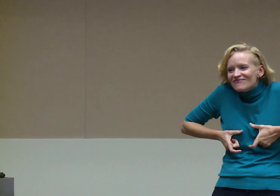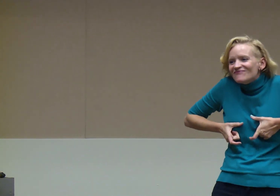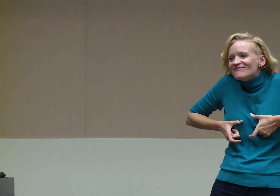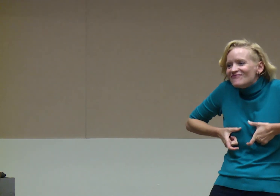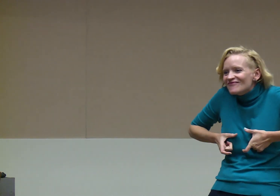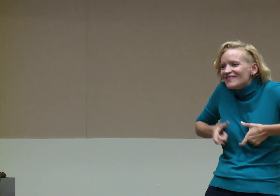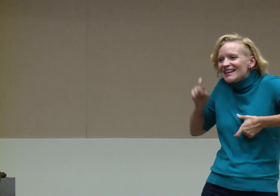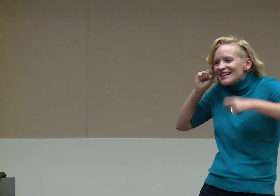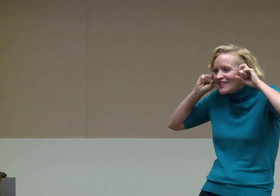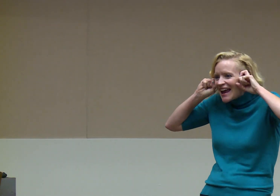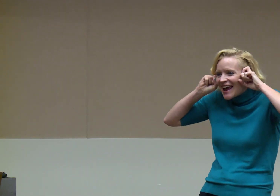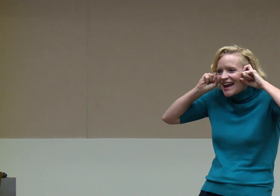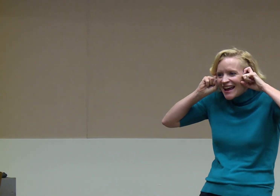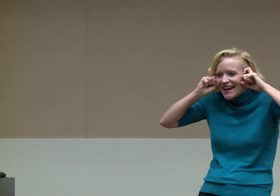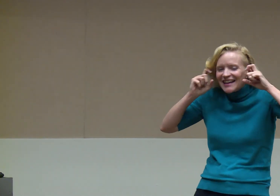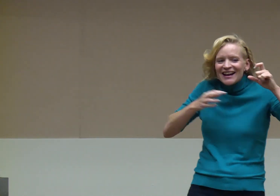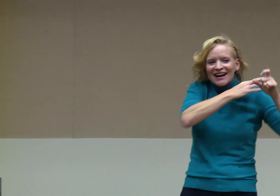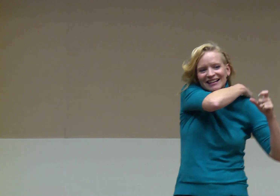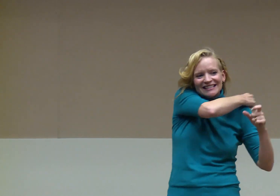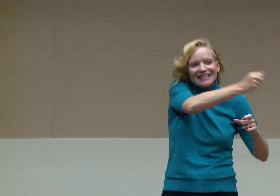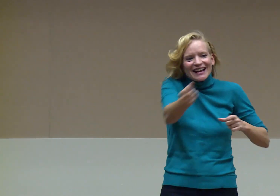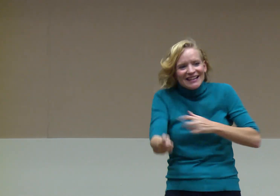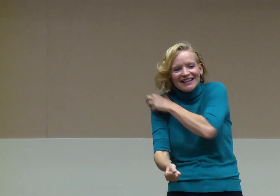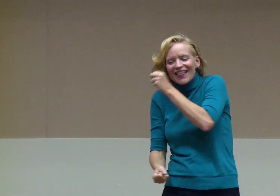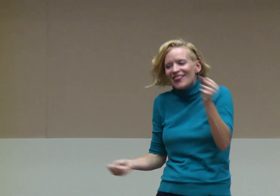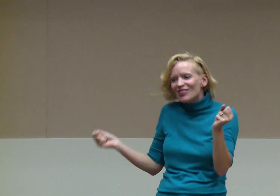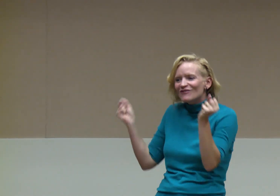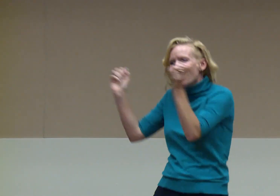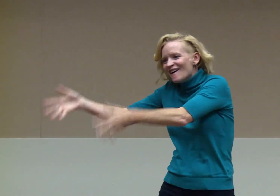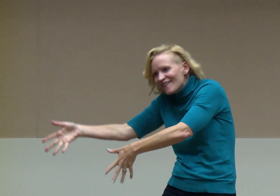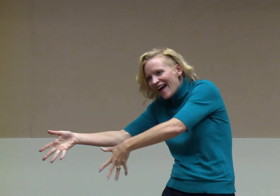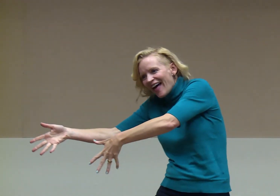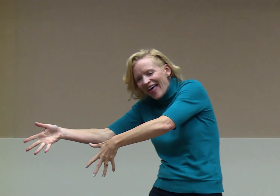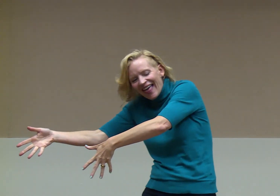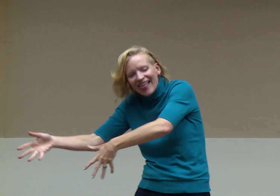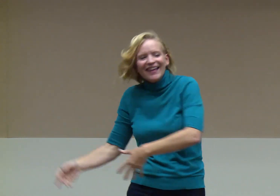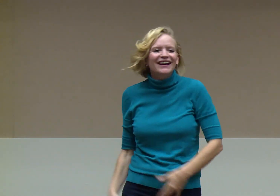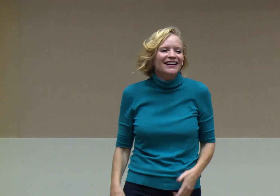The boxes. Being aided, having those packs on,